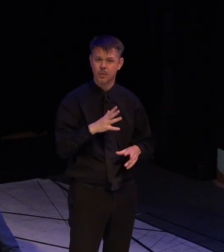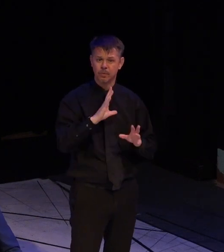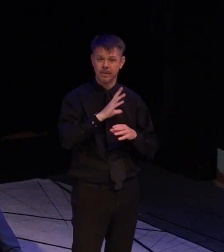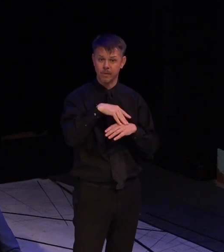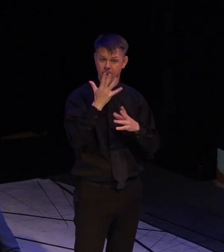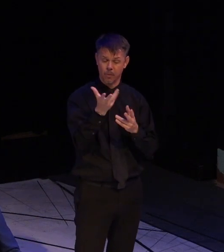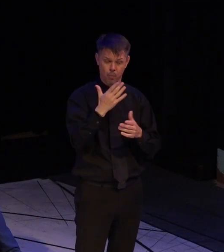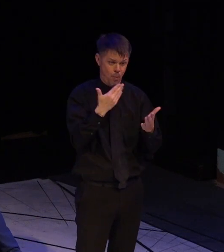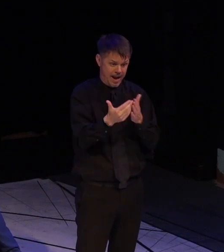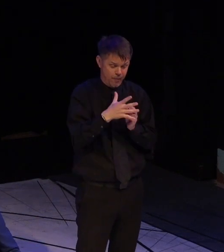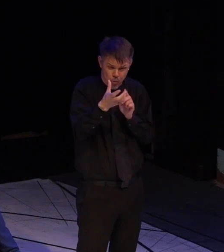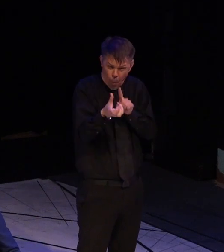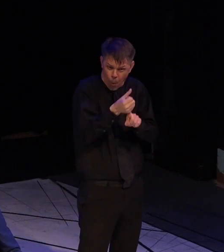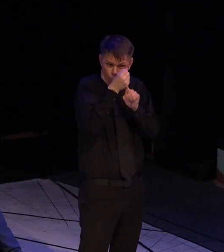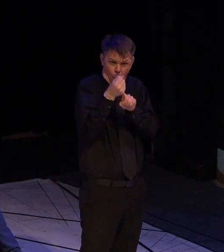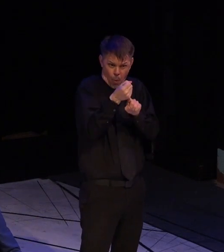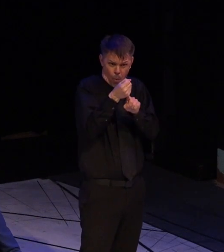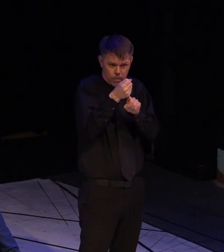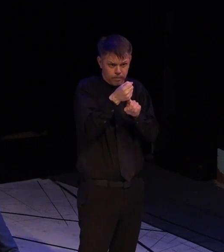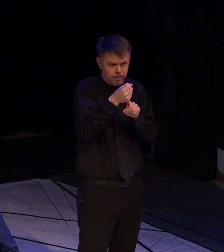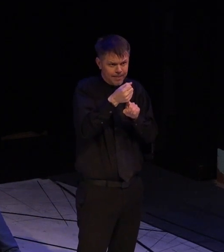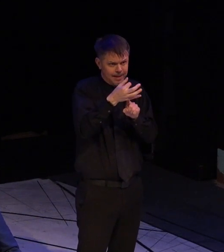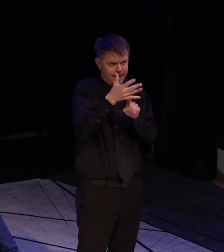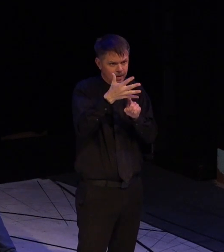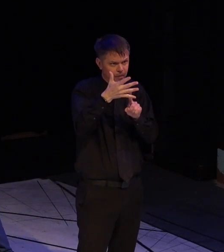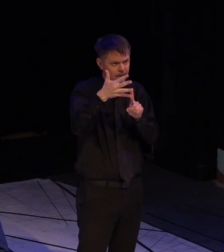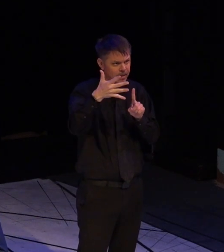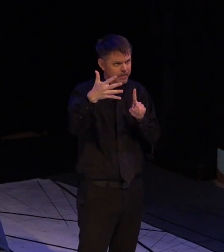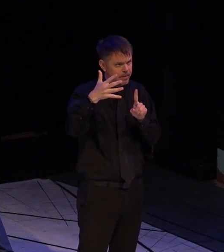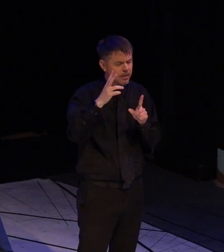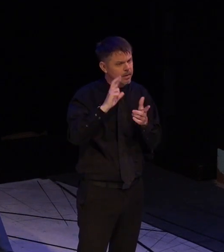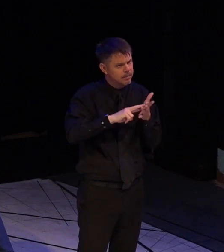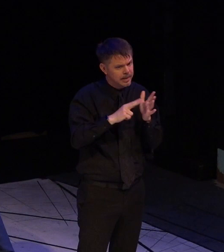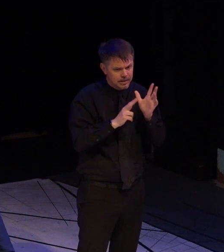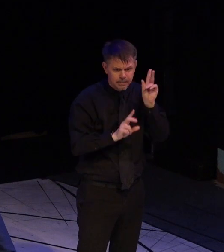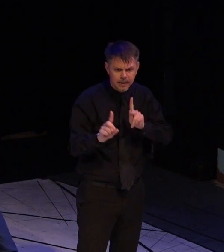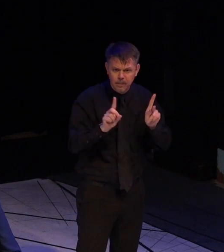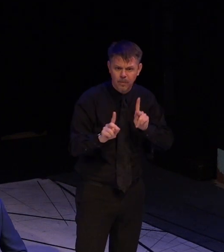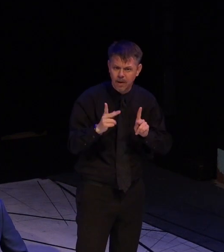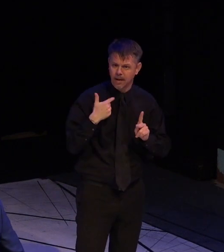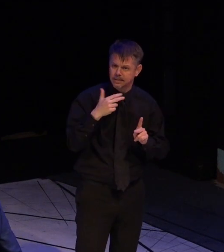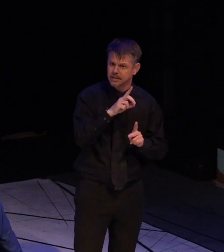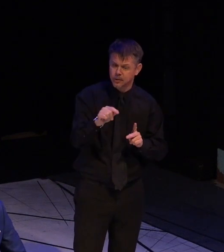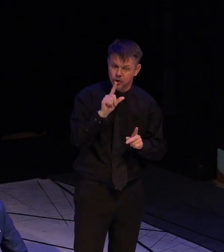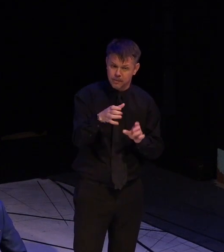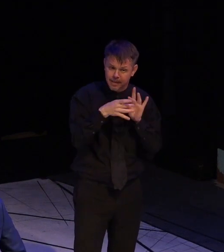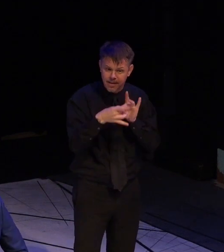from accepting that people with disabilities should be in loving relationships, or one night stands,